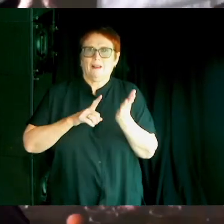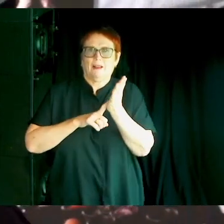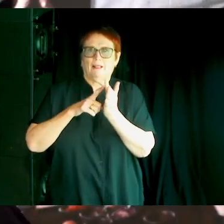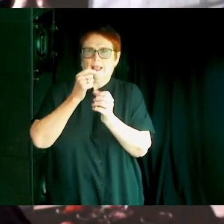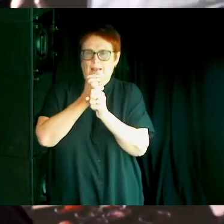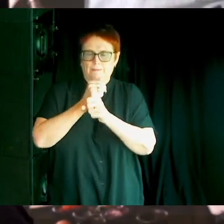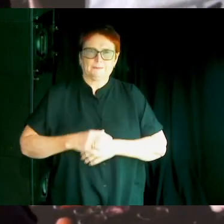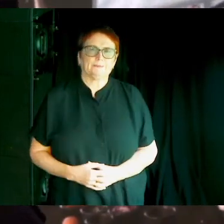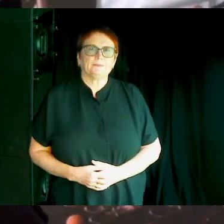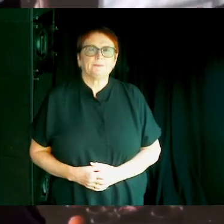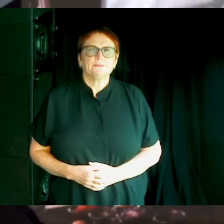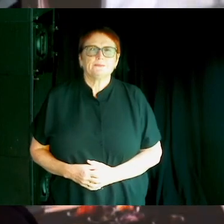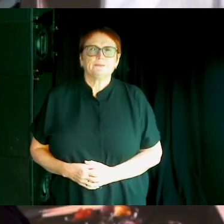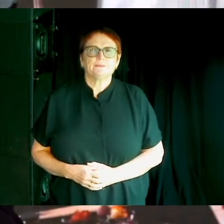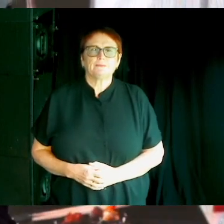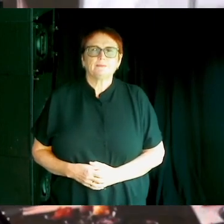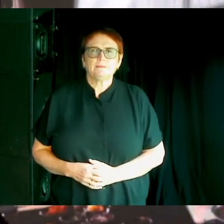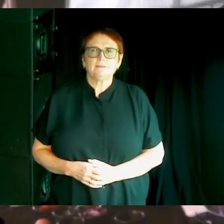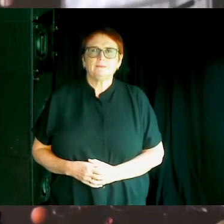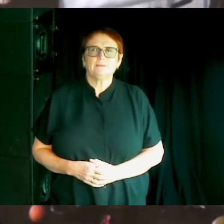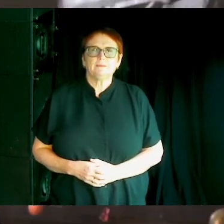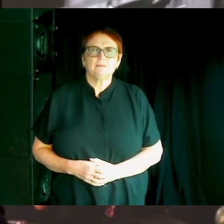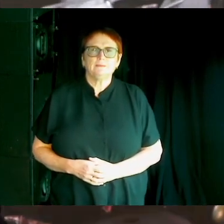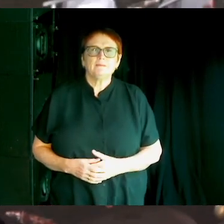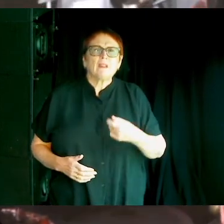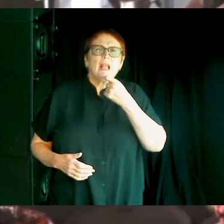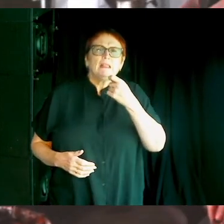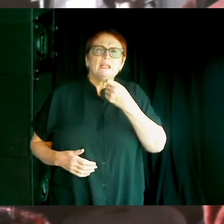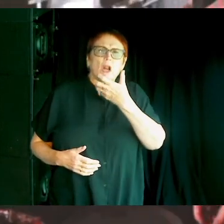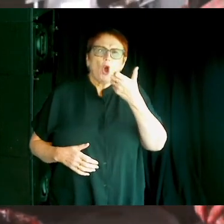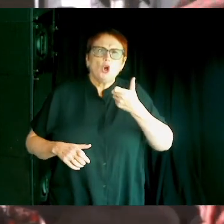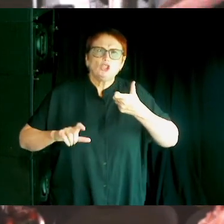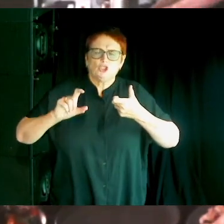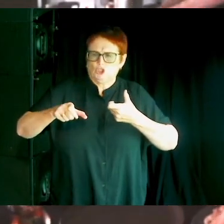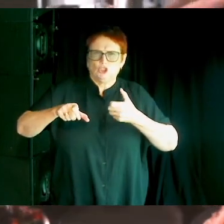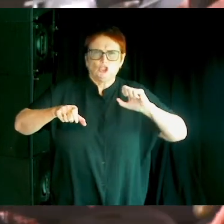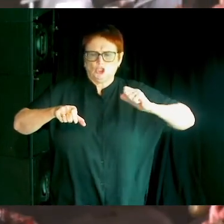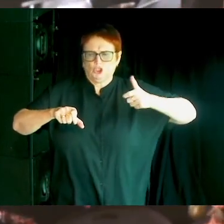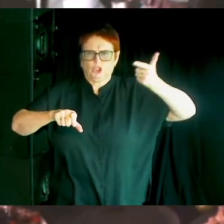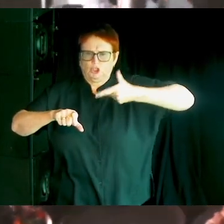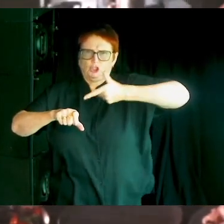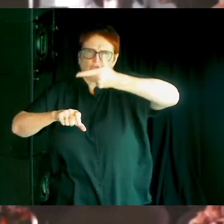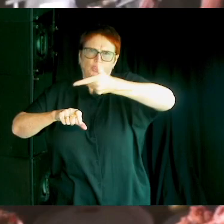and it has been blow torched a little bit so what I do is like this is my best part this is